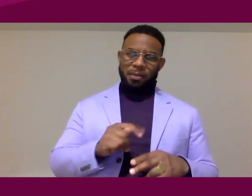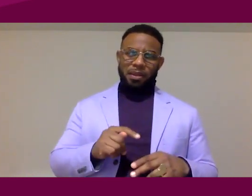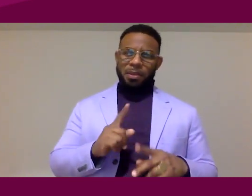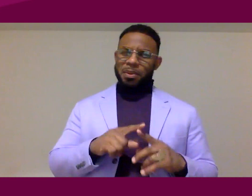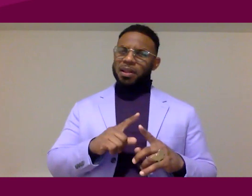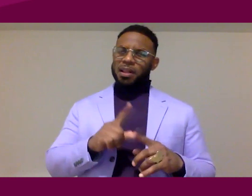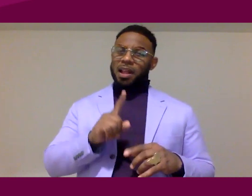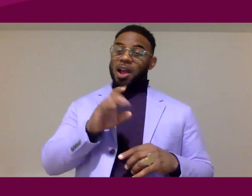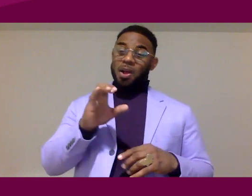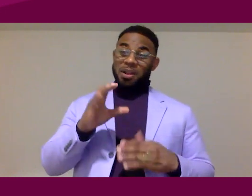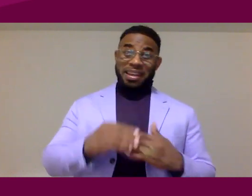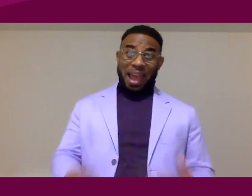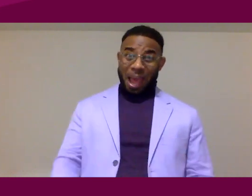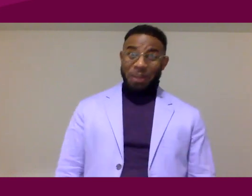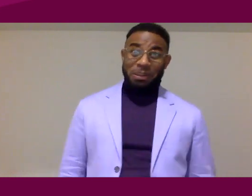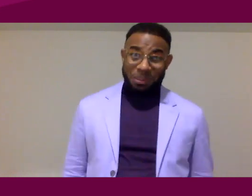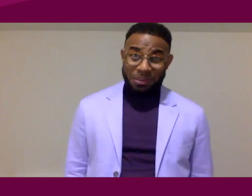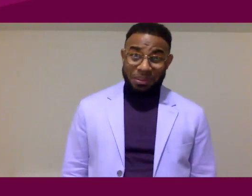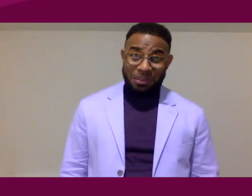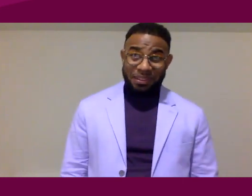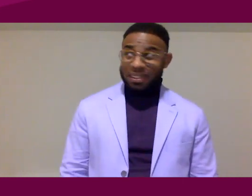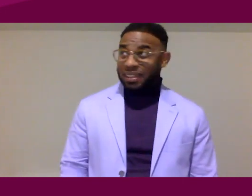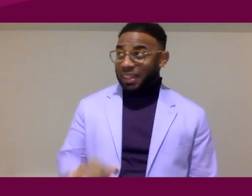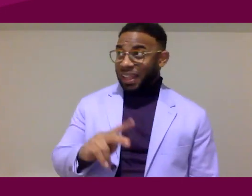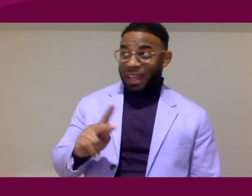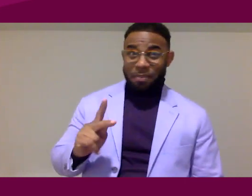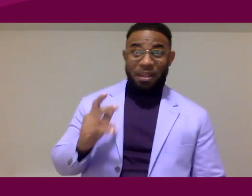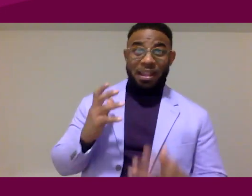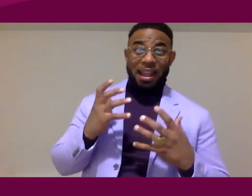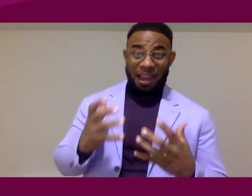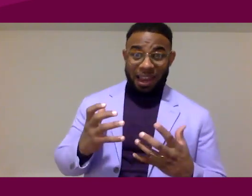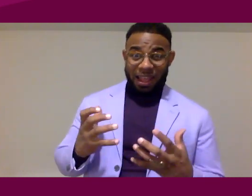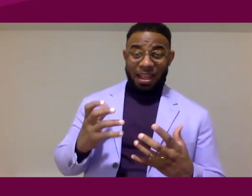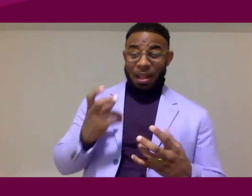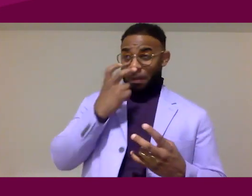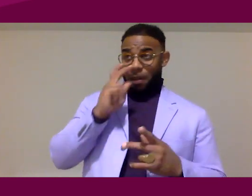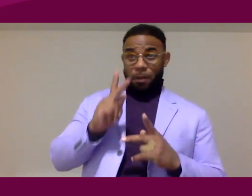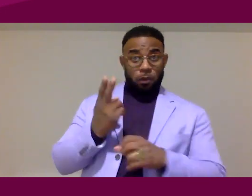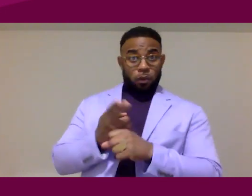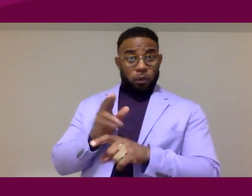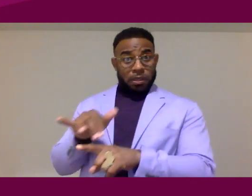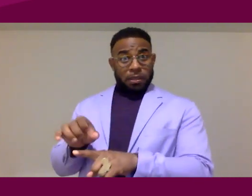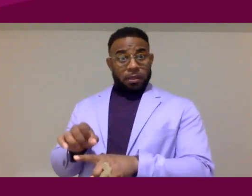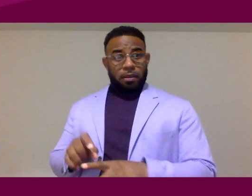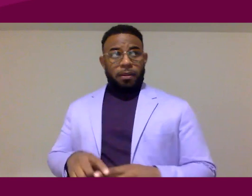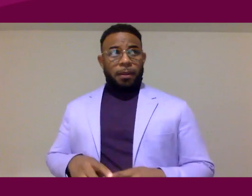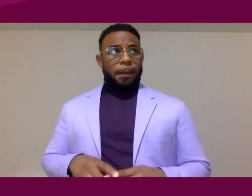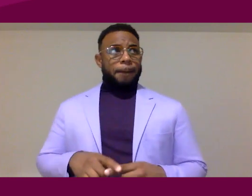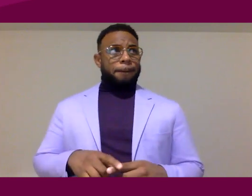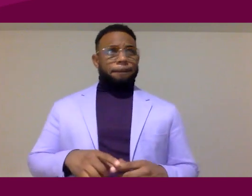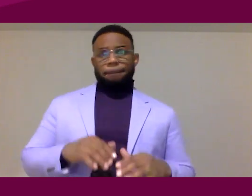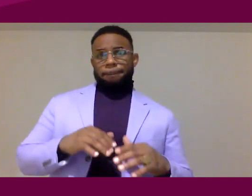And it's an app lots and lots of blind folks use. It's an essential app.